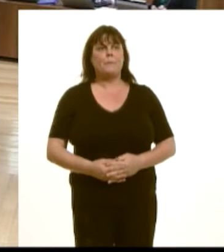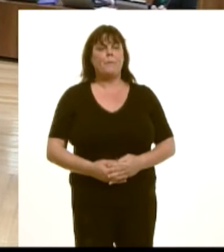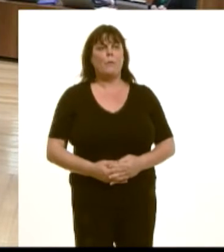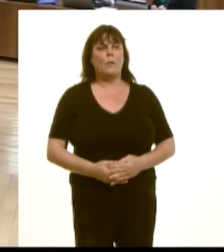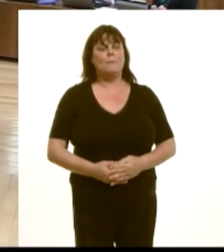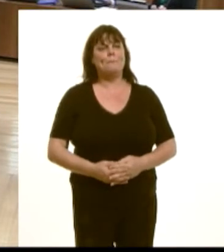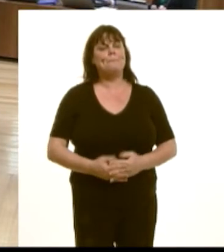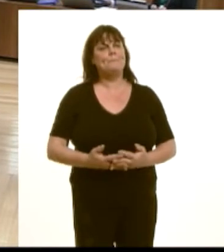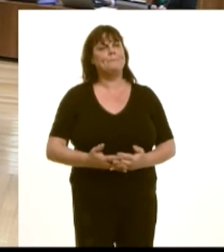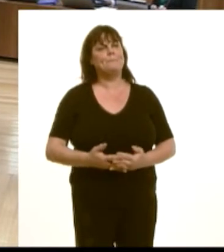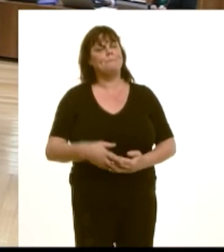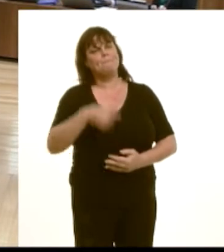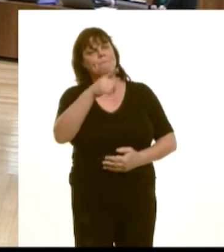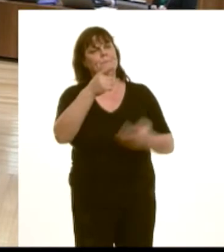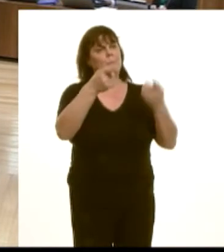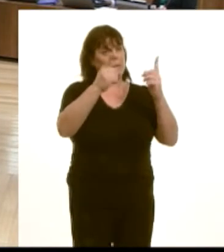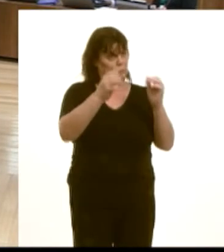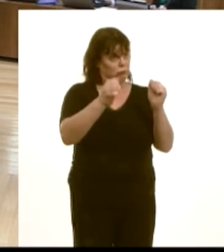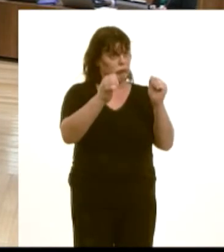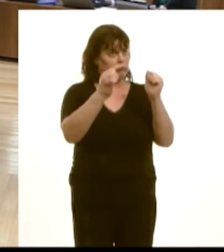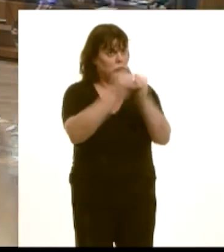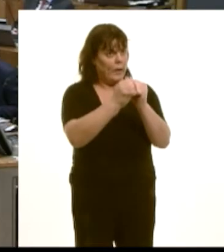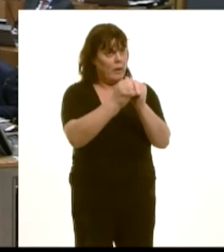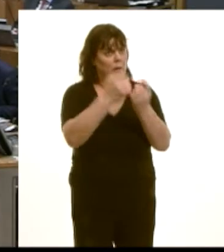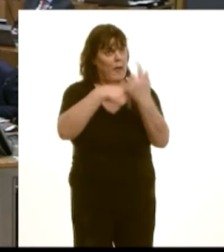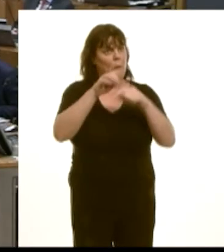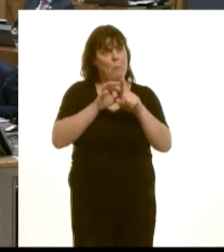Ann Jones: Will you agree with me that promoting our heritage can be a way of increasing tourism?